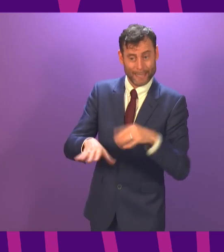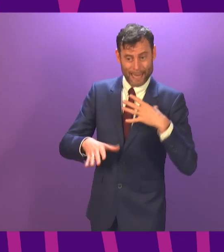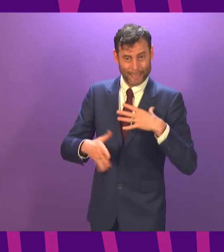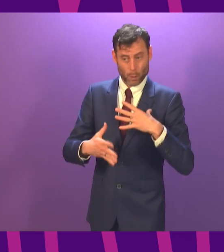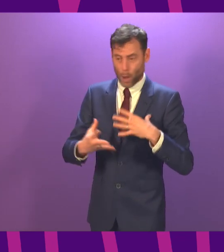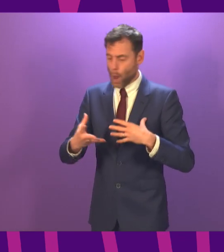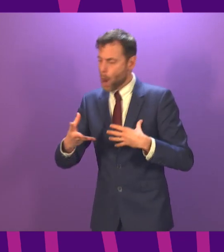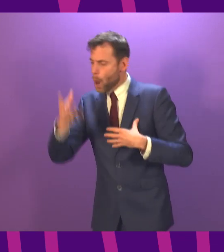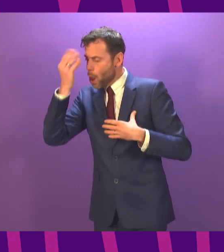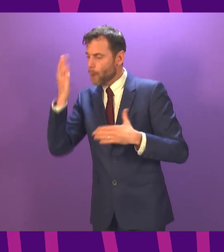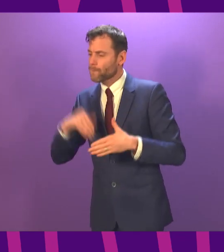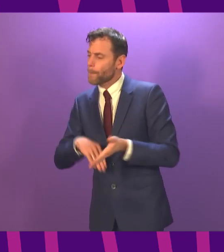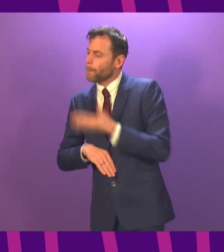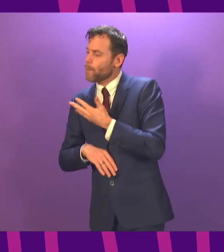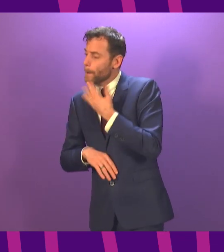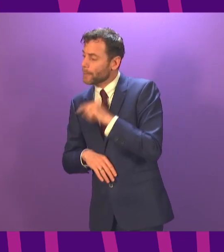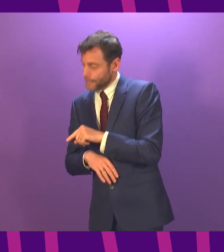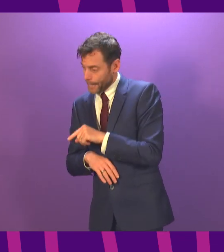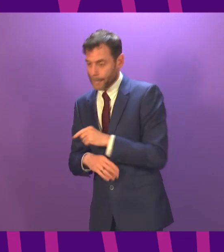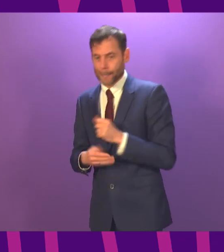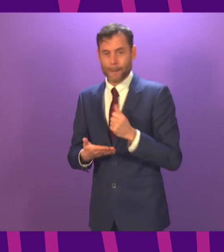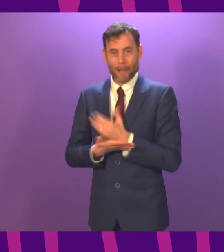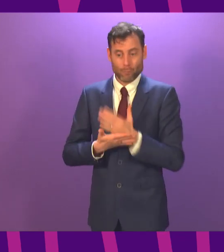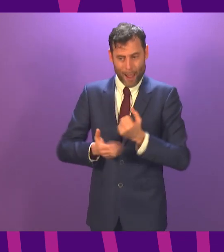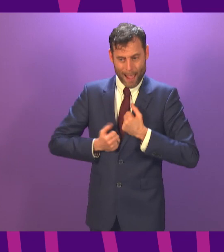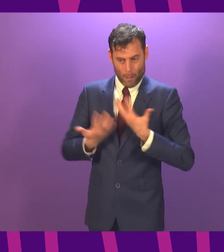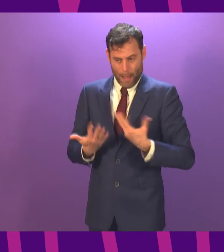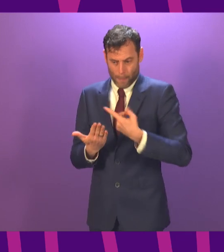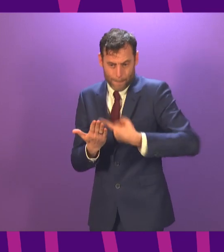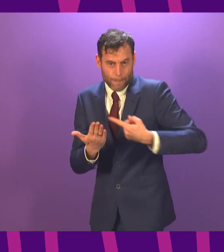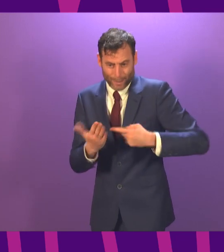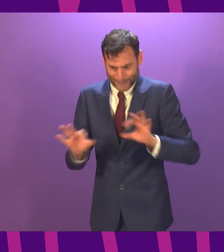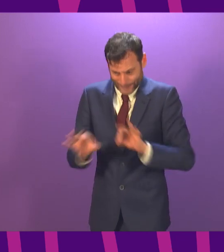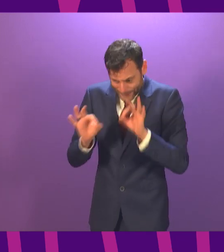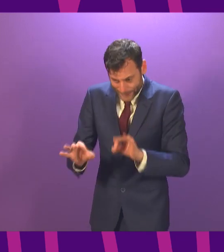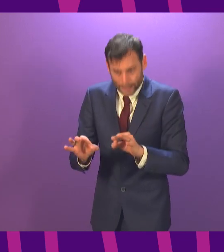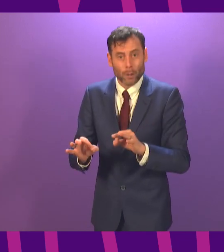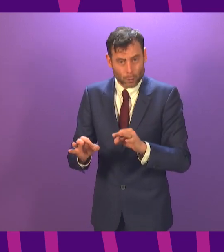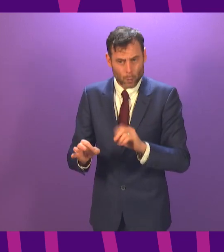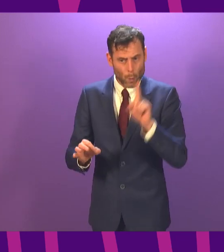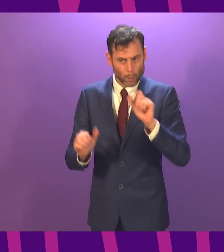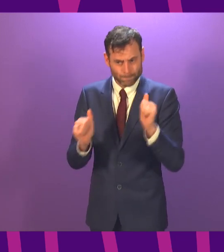now, on learning lessons and on changing policy where we can to ensure that we get through the next phase of the pandemic.